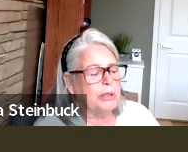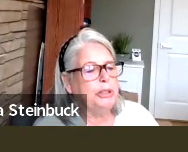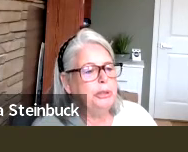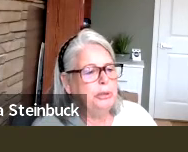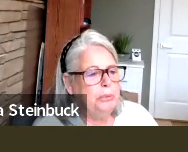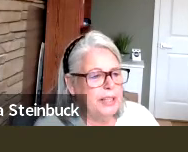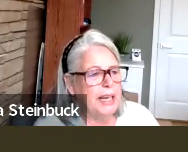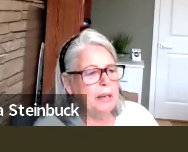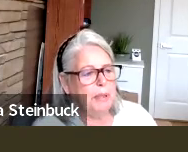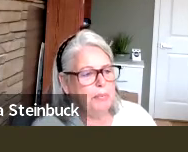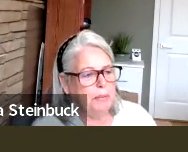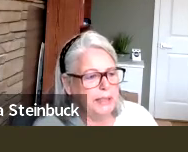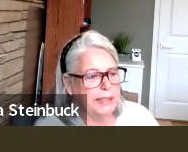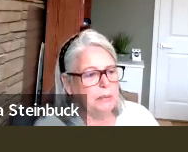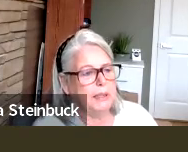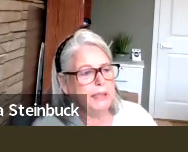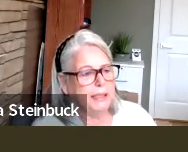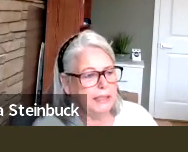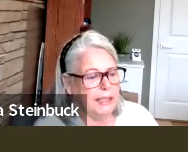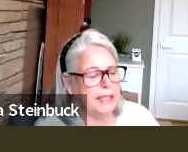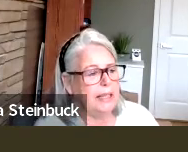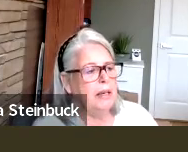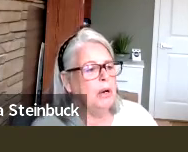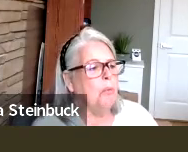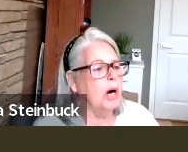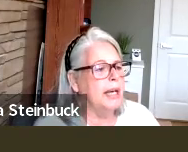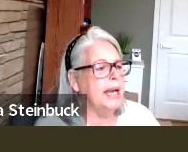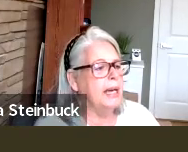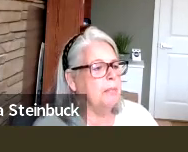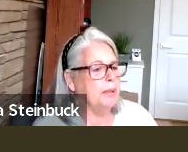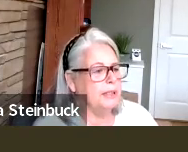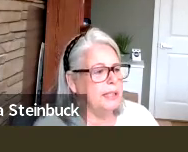And I thought that was really an important thing to mention.